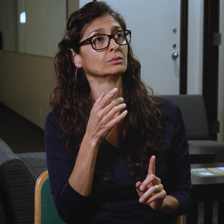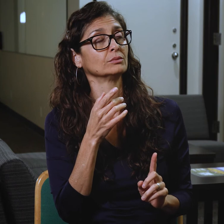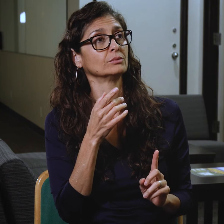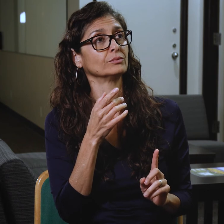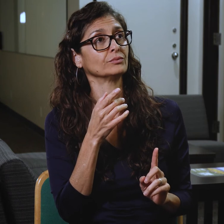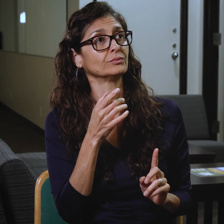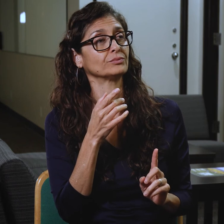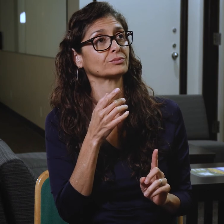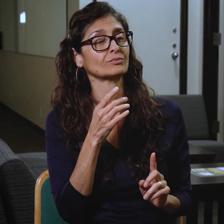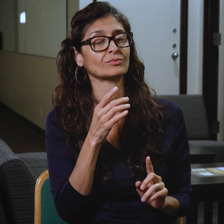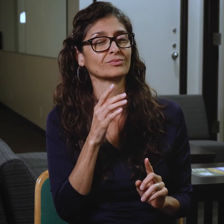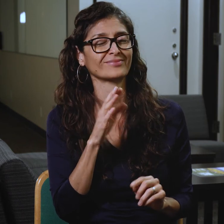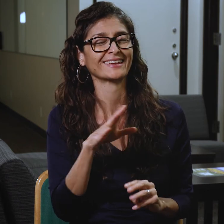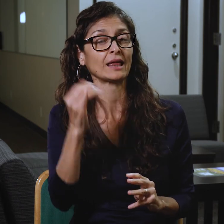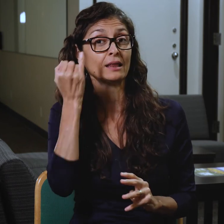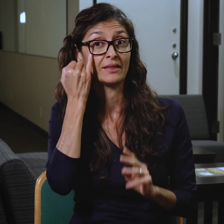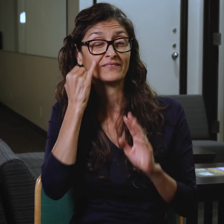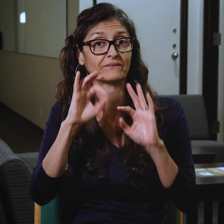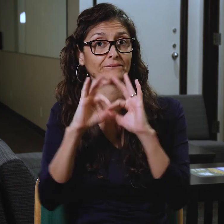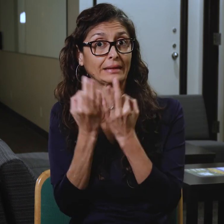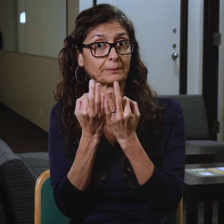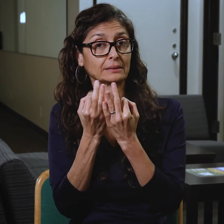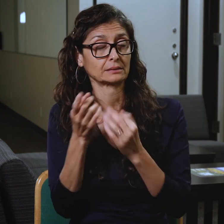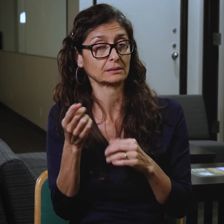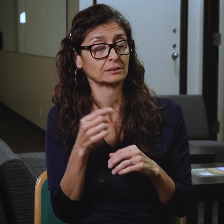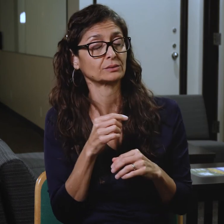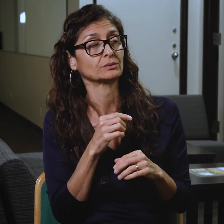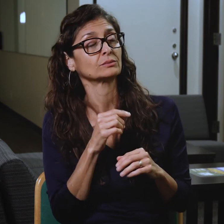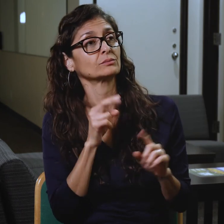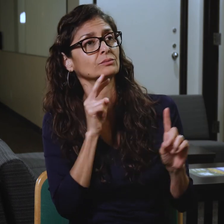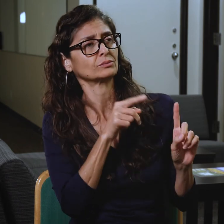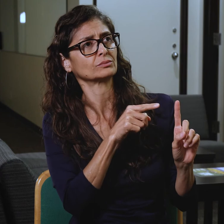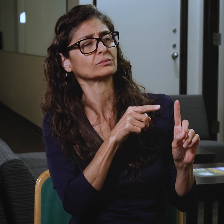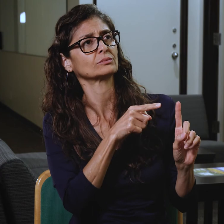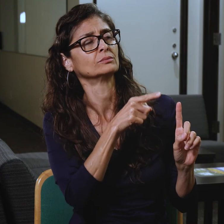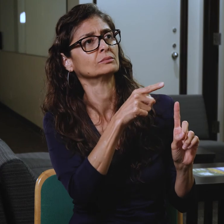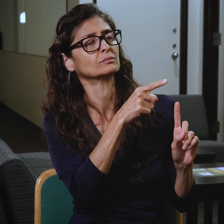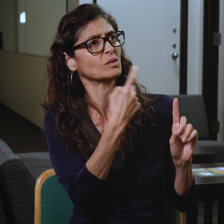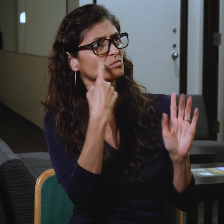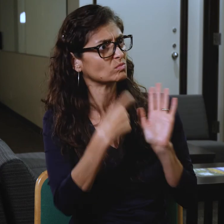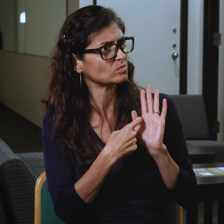If parents-- let me restate that. If families realize that the school wants